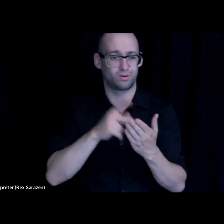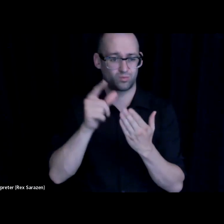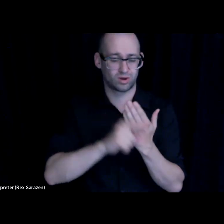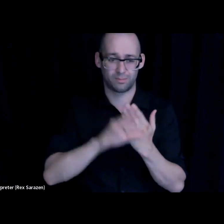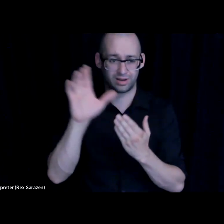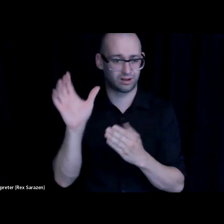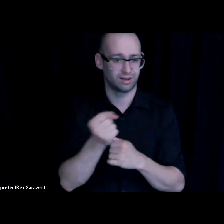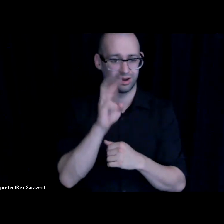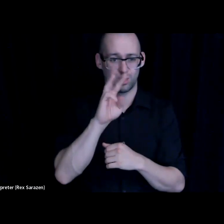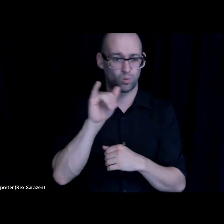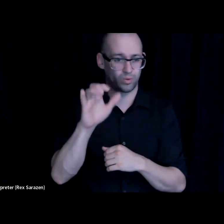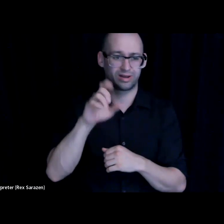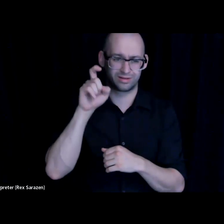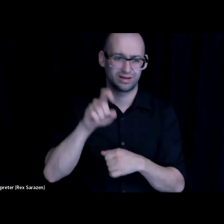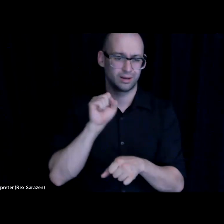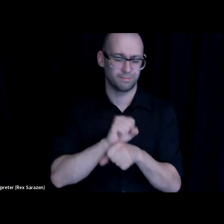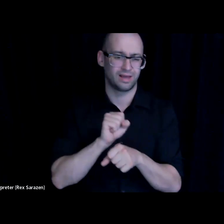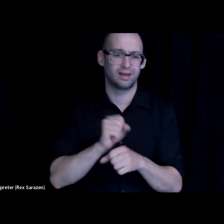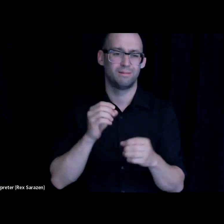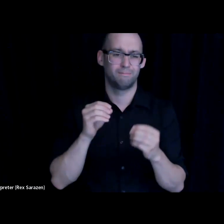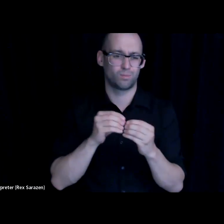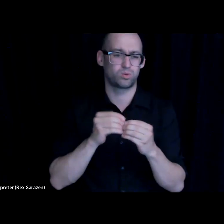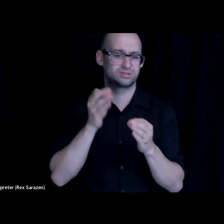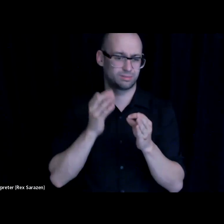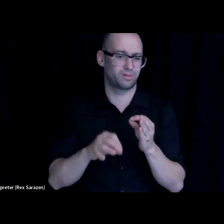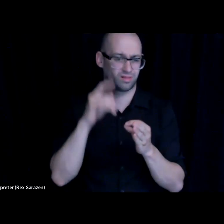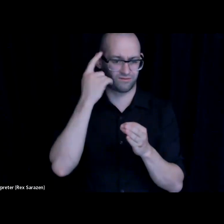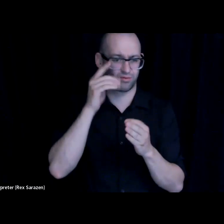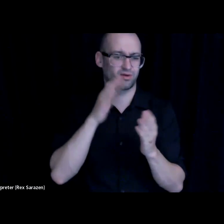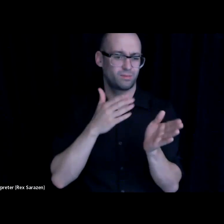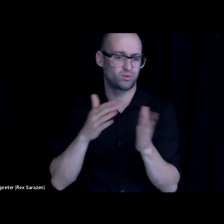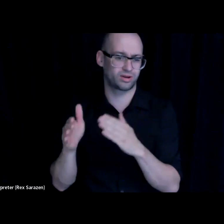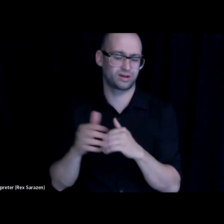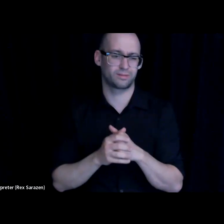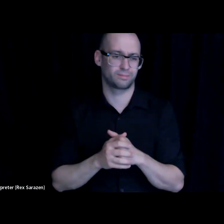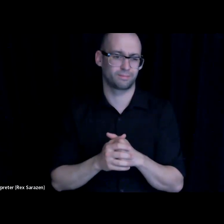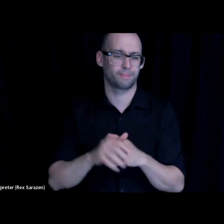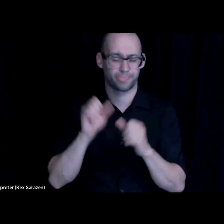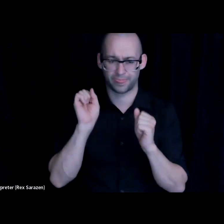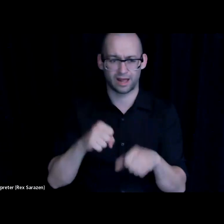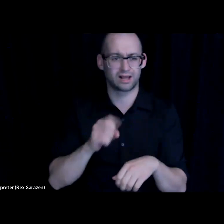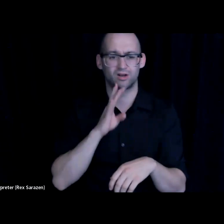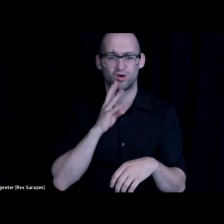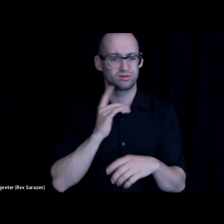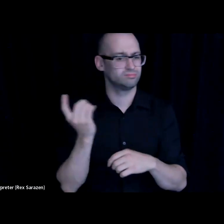just gotta make it more simple for our community. So I can talk about this for days and days,